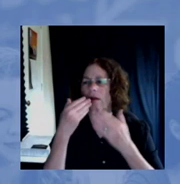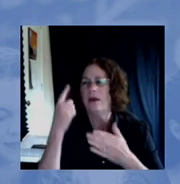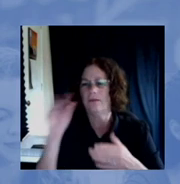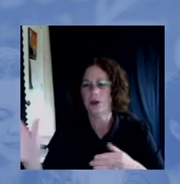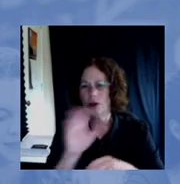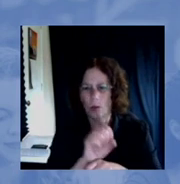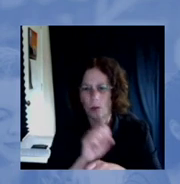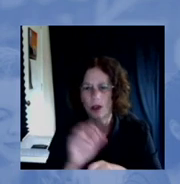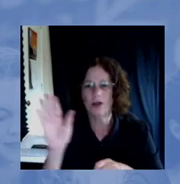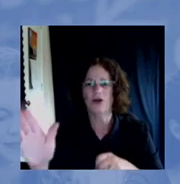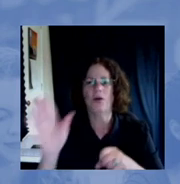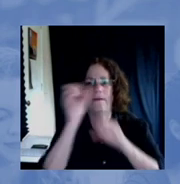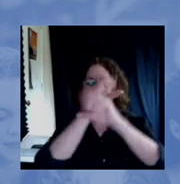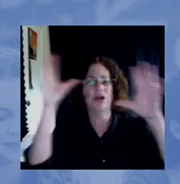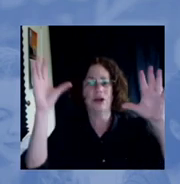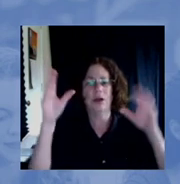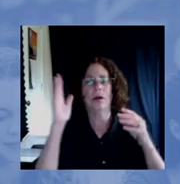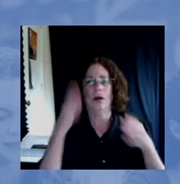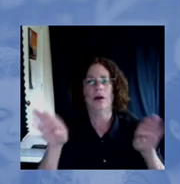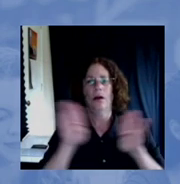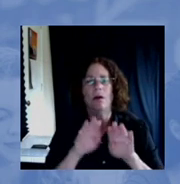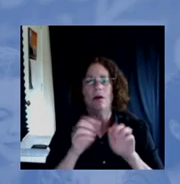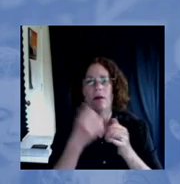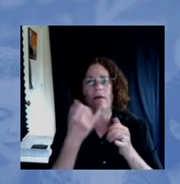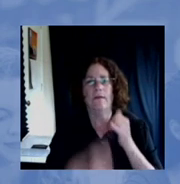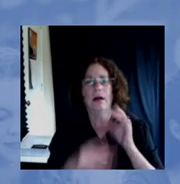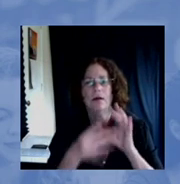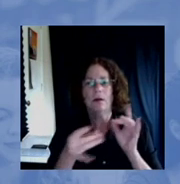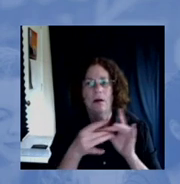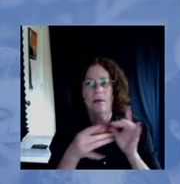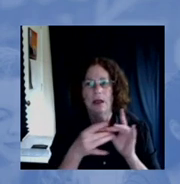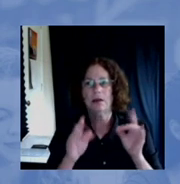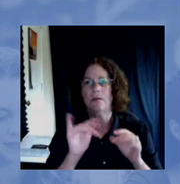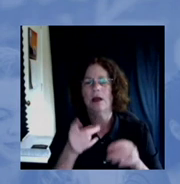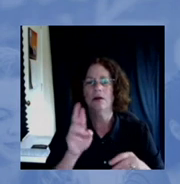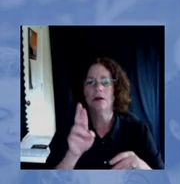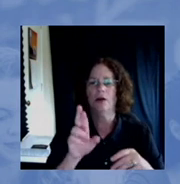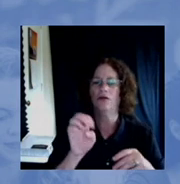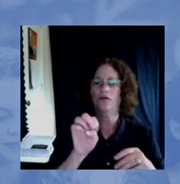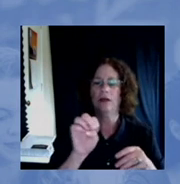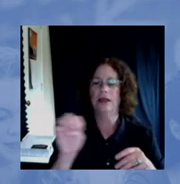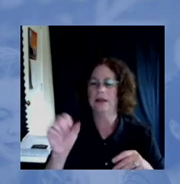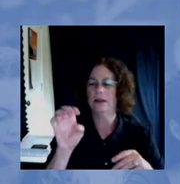WE'RE GOING TO CLOSE WITH SOME FINAL COMMENTS BY DR. ANTON REECE THE PRESIDENT OF WEST KENTUCKY